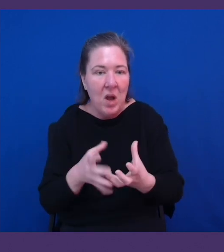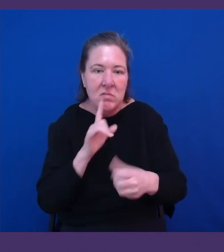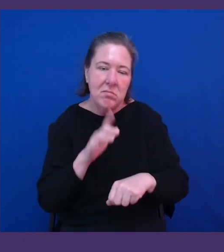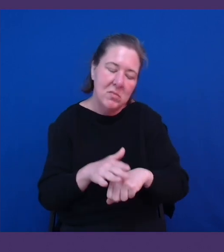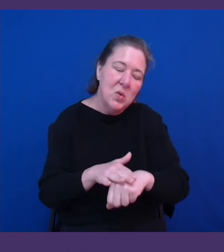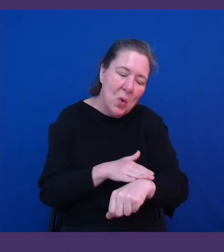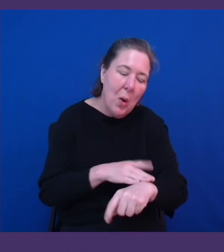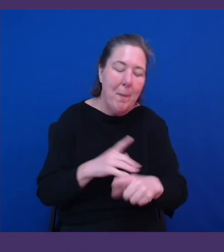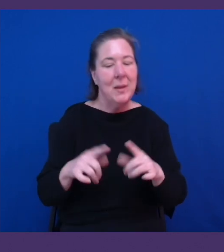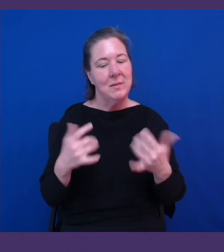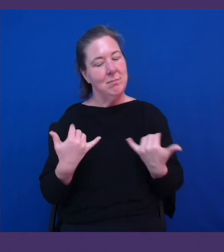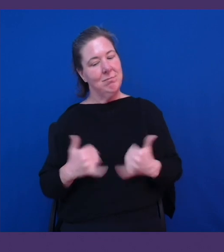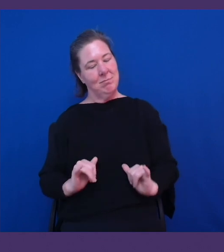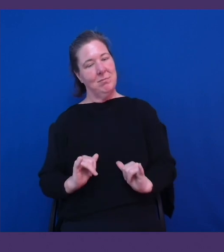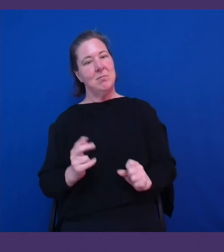So, it's used also outside of the EU.